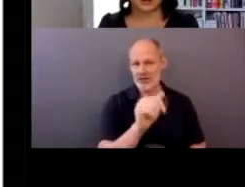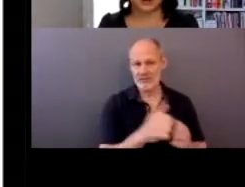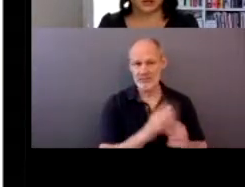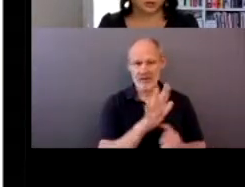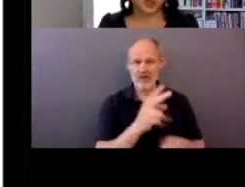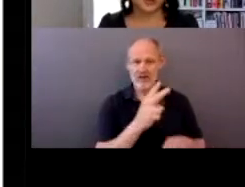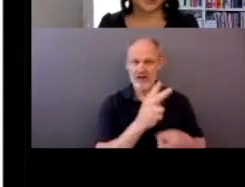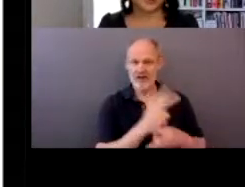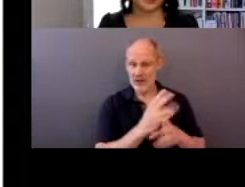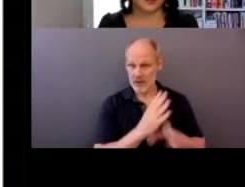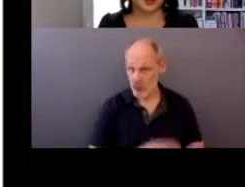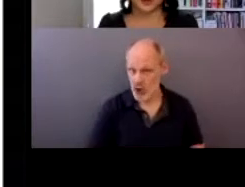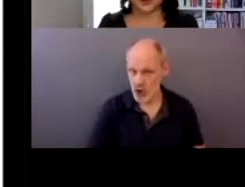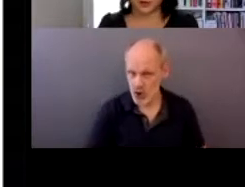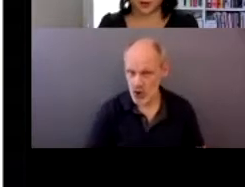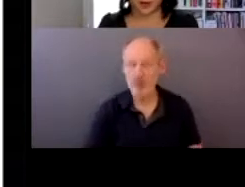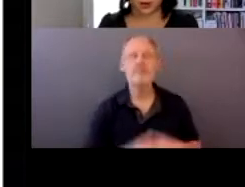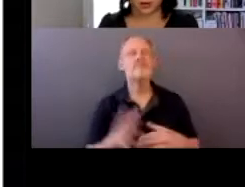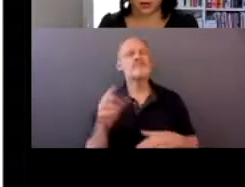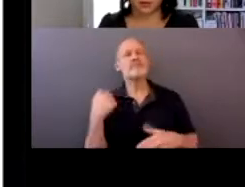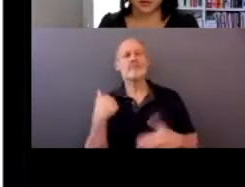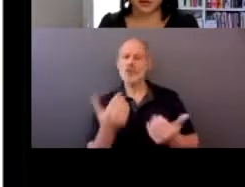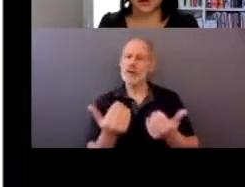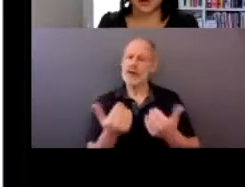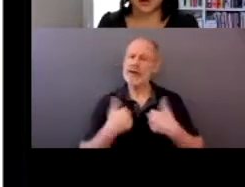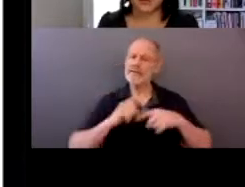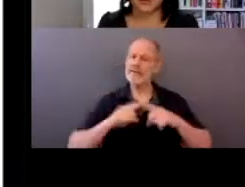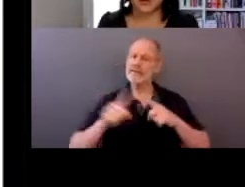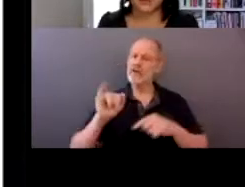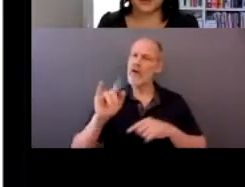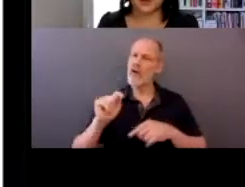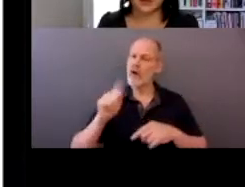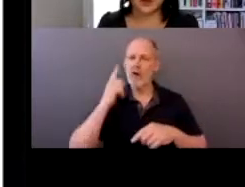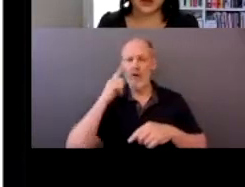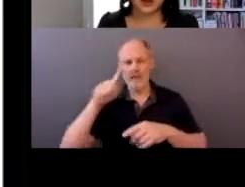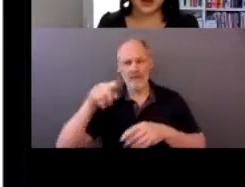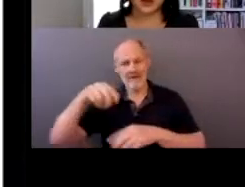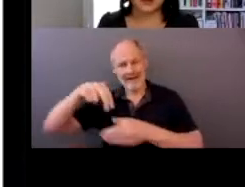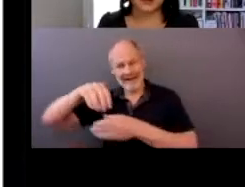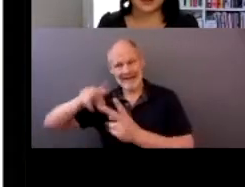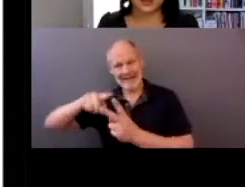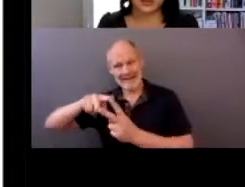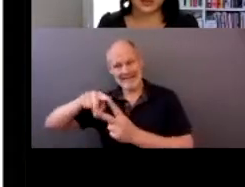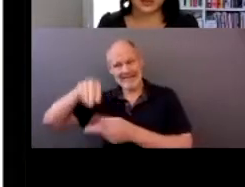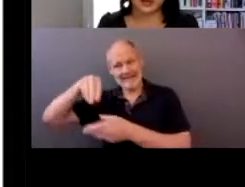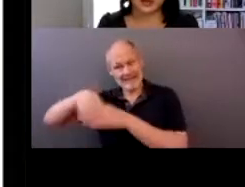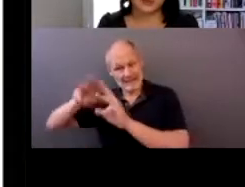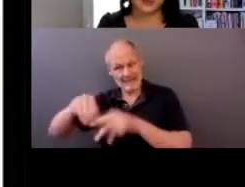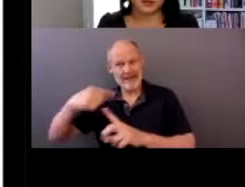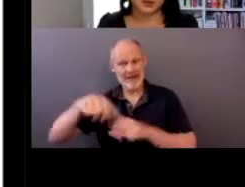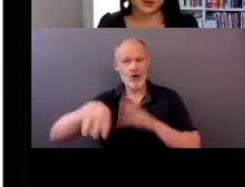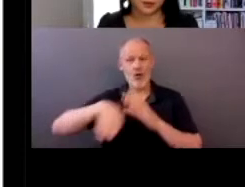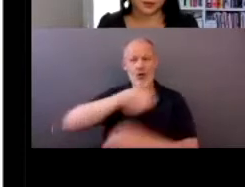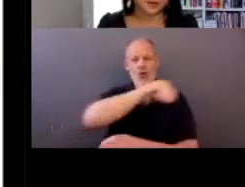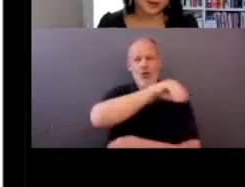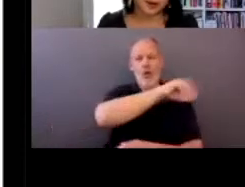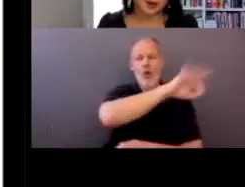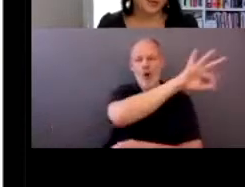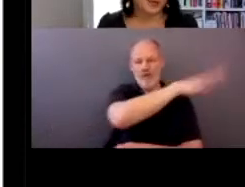in the museum or off site. What we've been doing recently is part of the pivot that everyone did